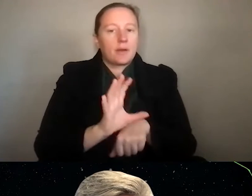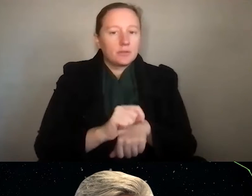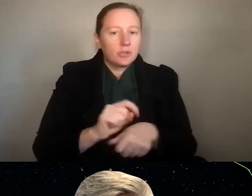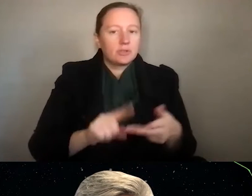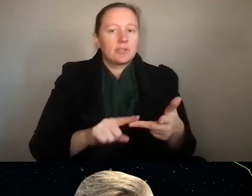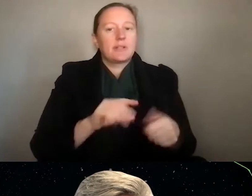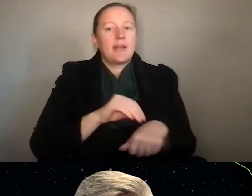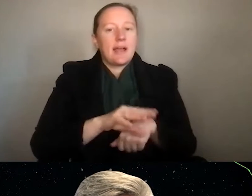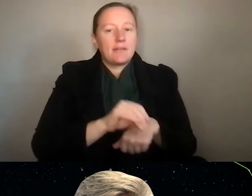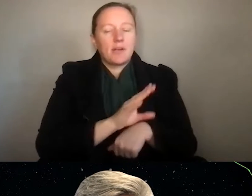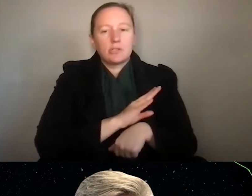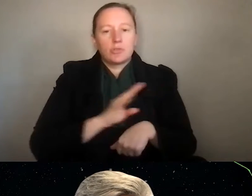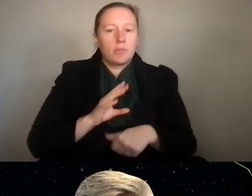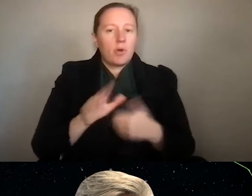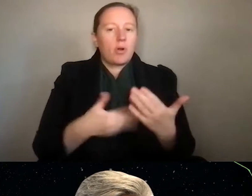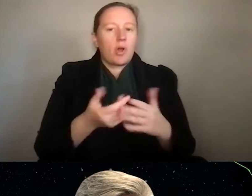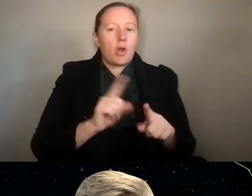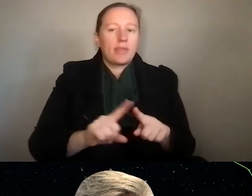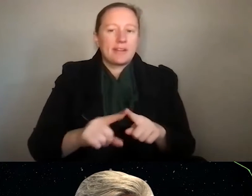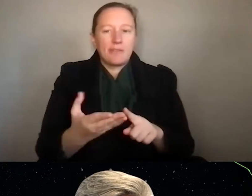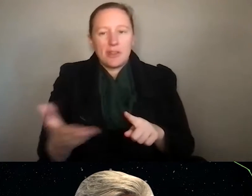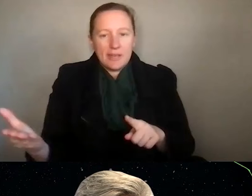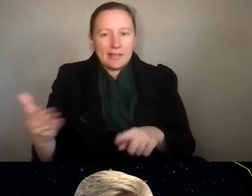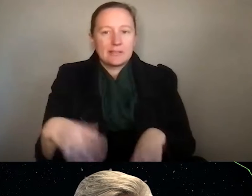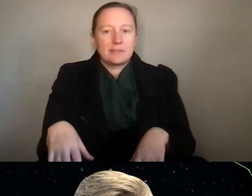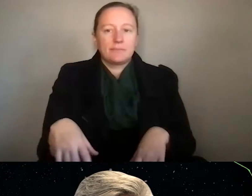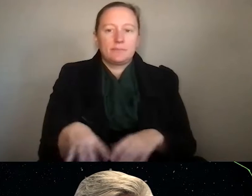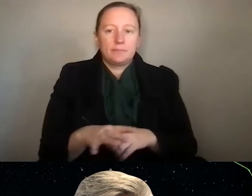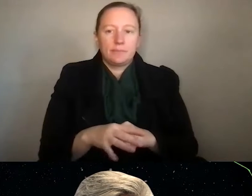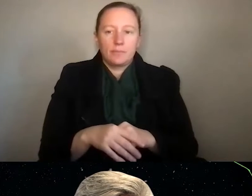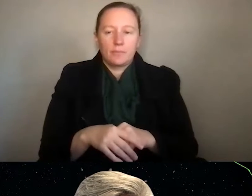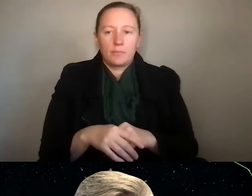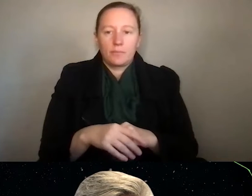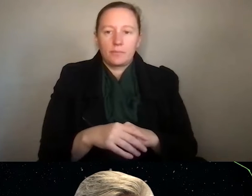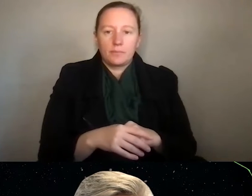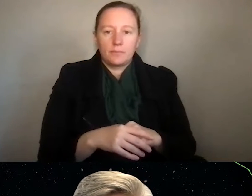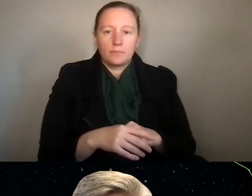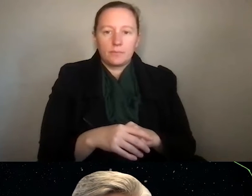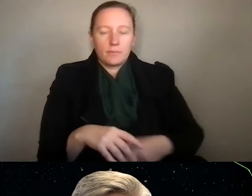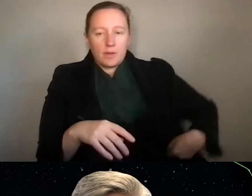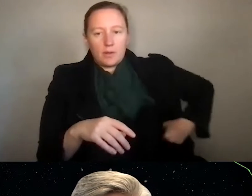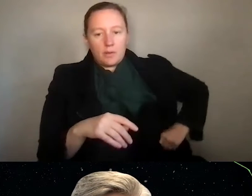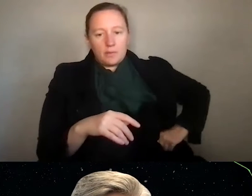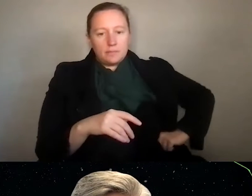all those different pieces, and all those different people that you're putting together in your team are going to